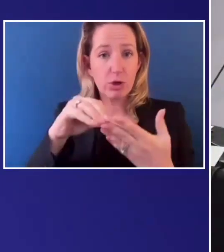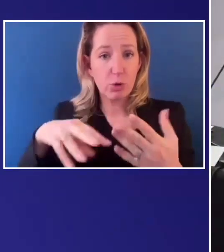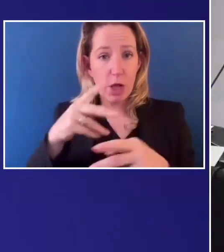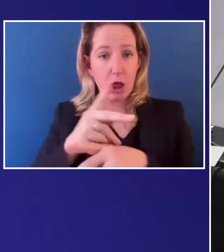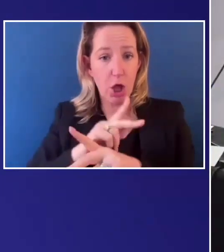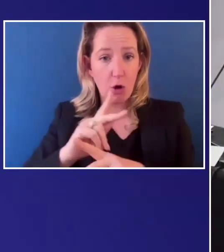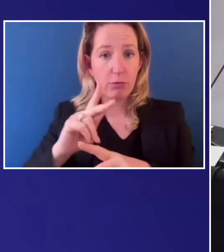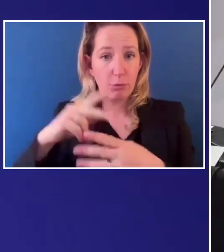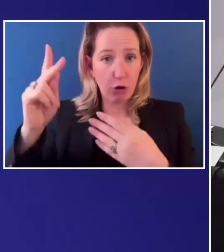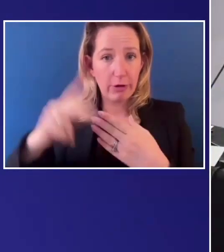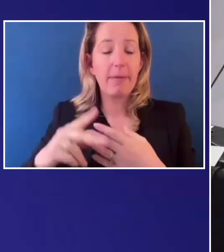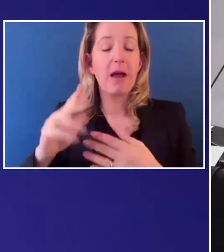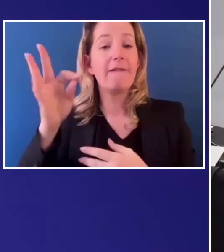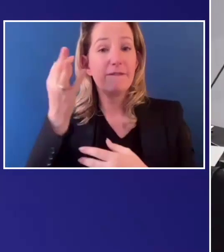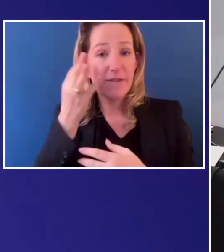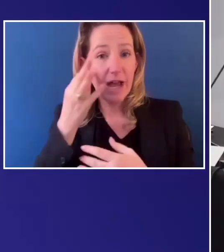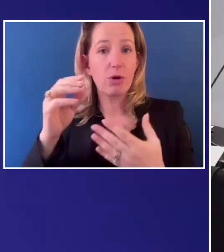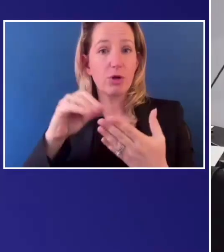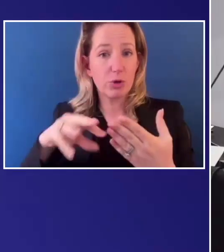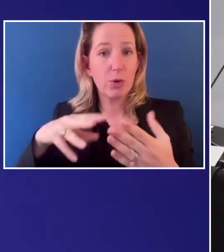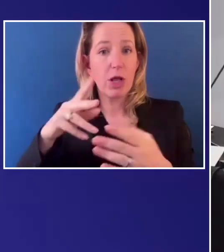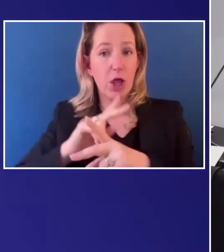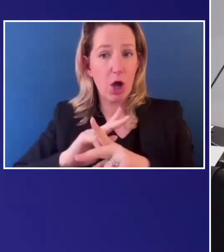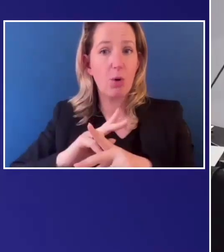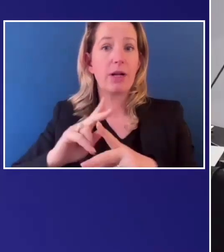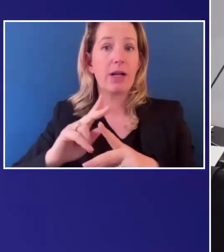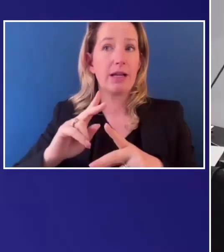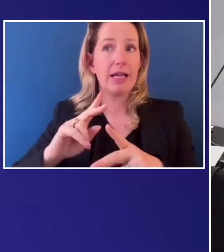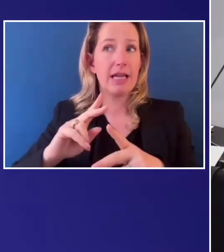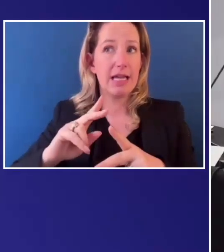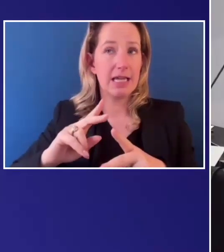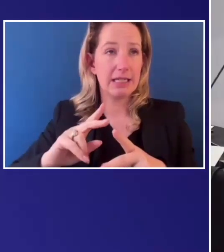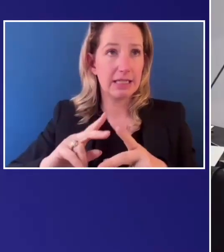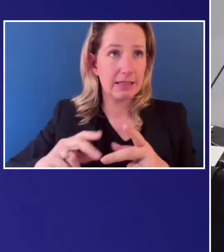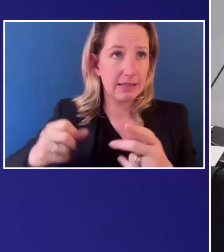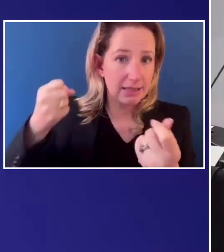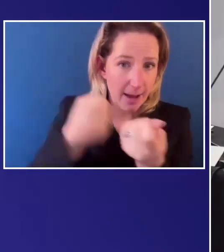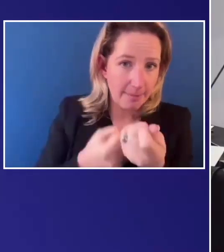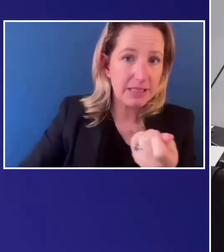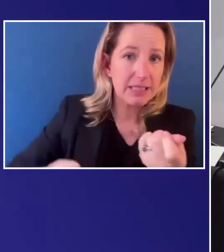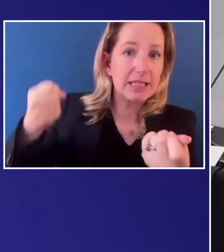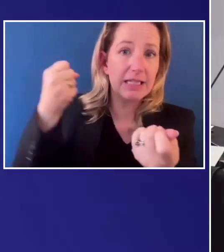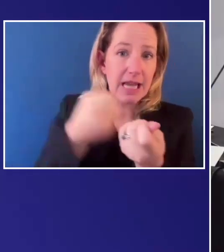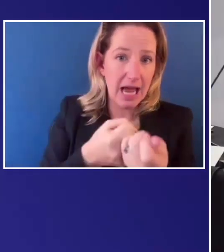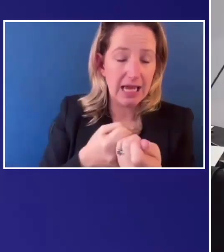subsidizing training for employers that are underpaying their workers. I mean, for culinary entertainment and